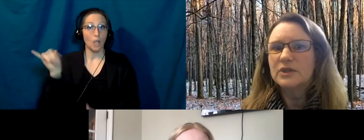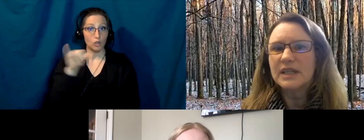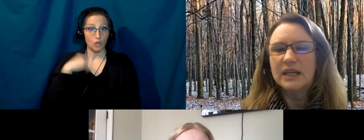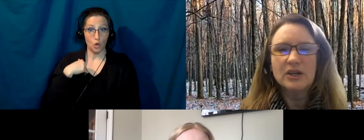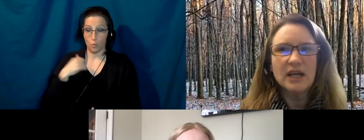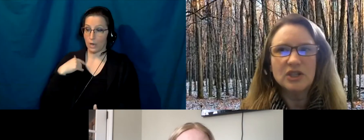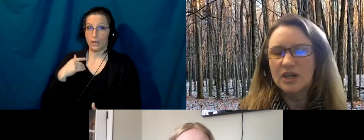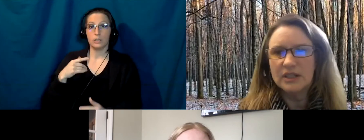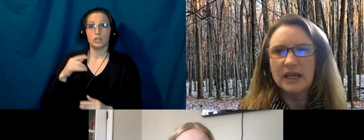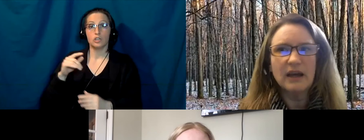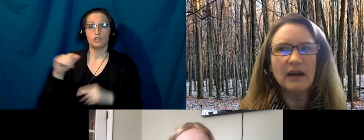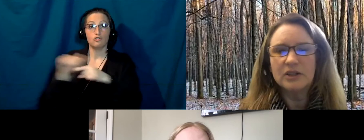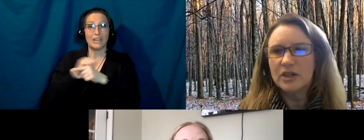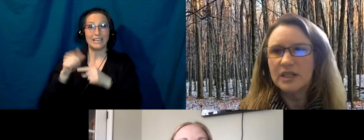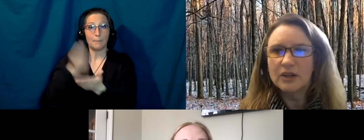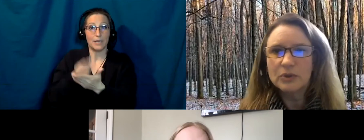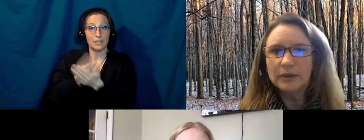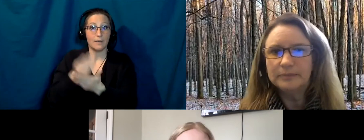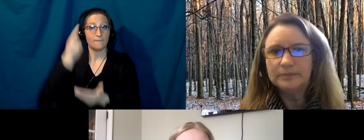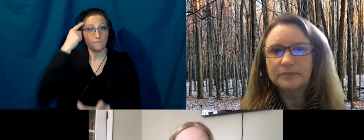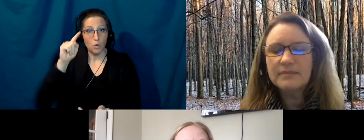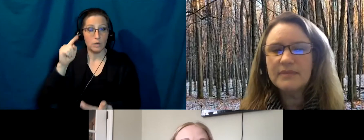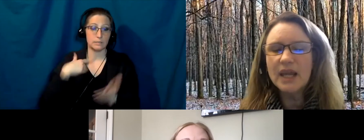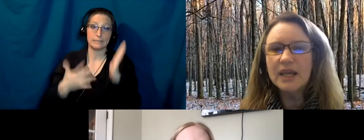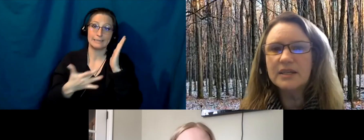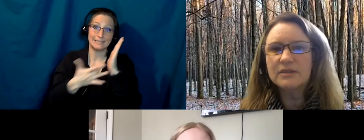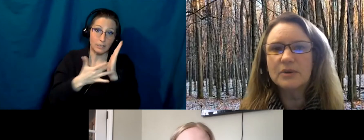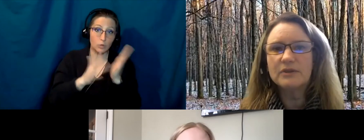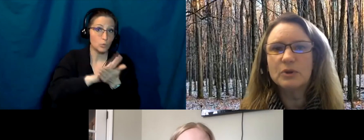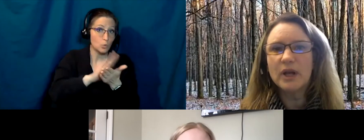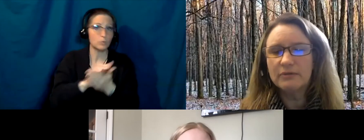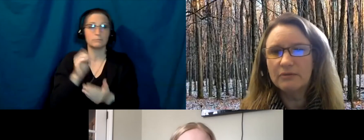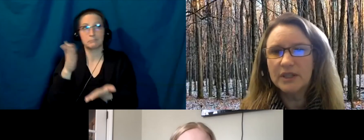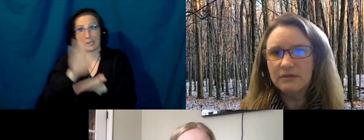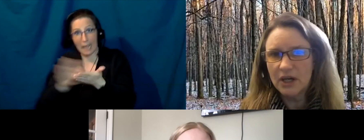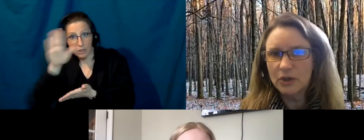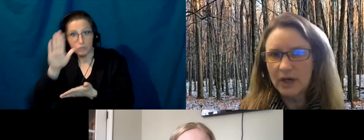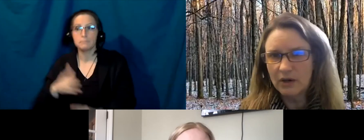secondary education like college or tech school. So if you qualify for the DVR training grant,